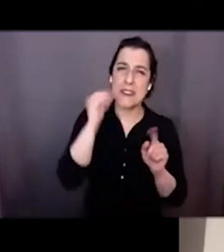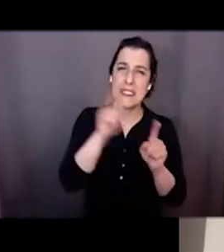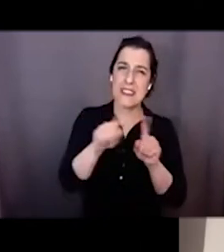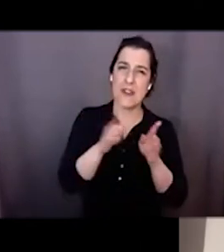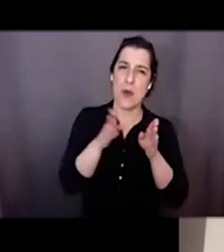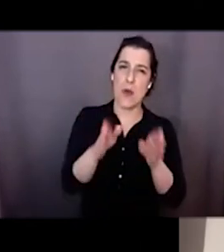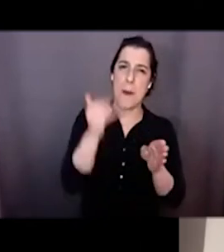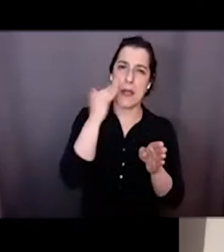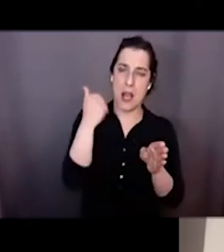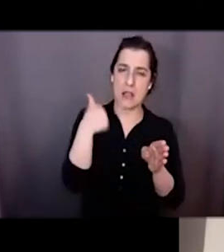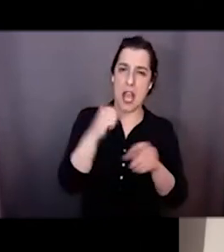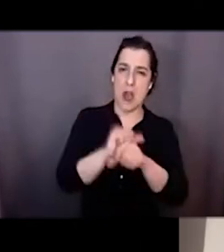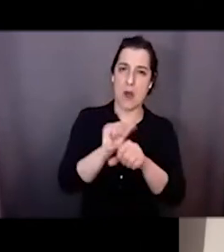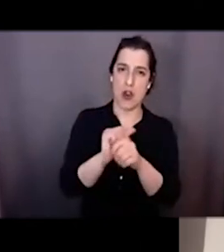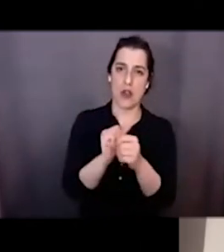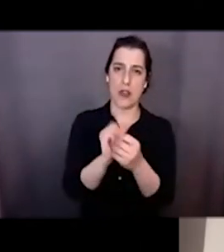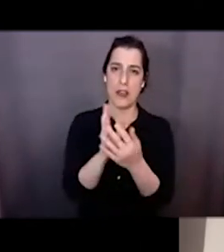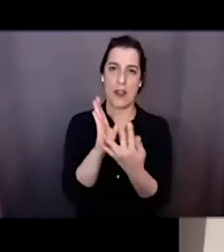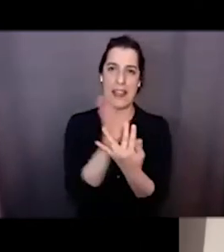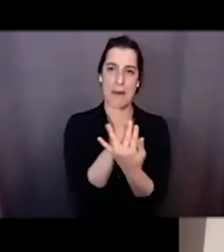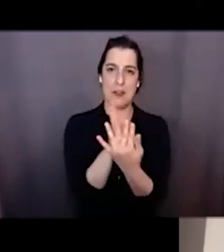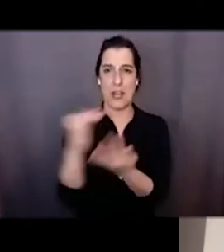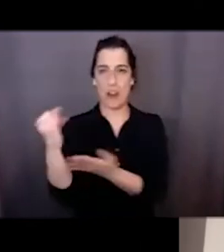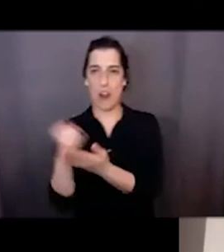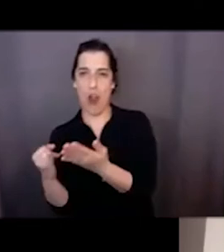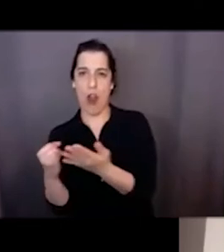um, I work in between art and tech and academic spaces. Um,